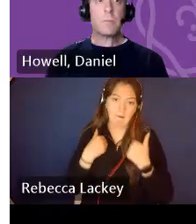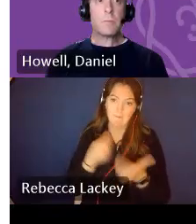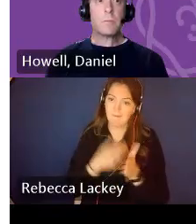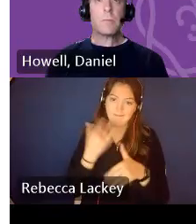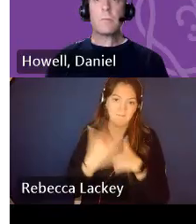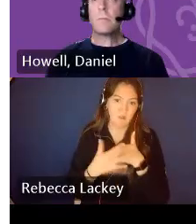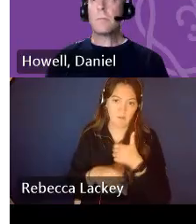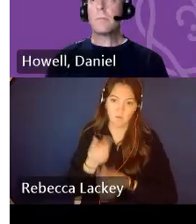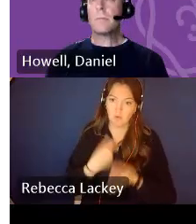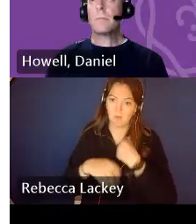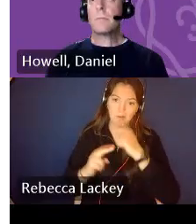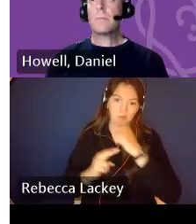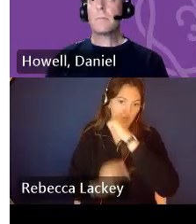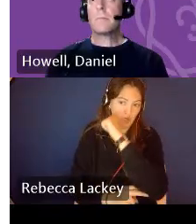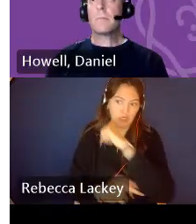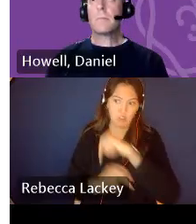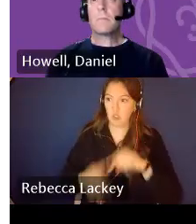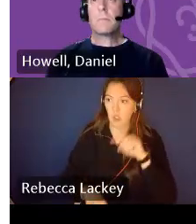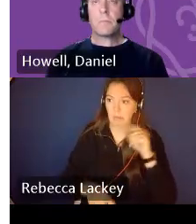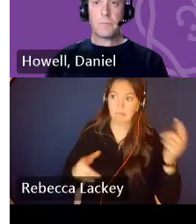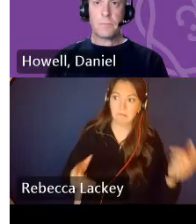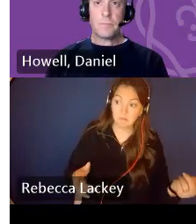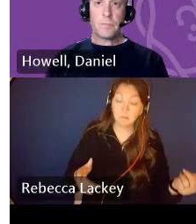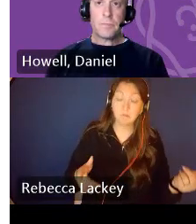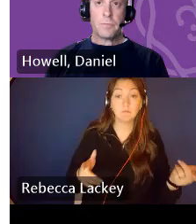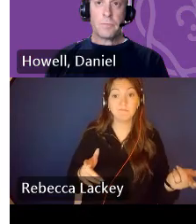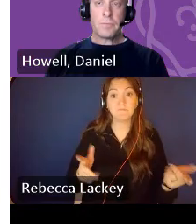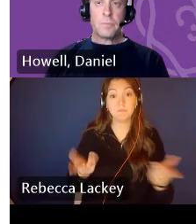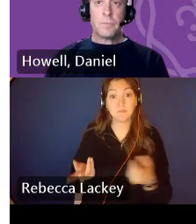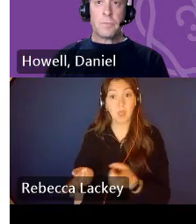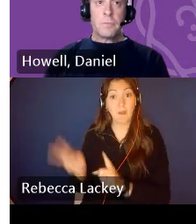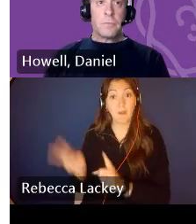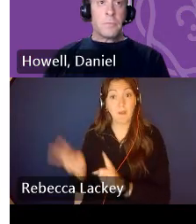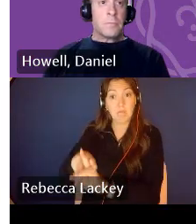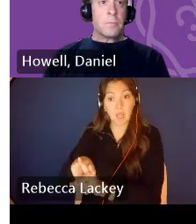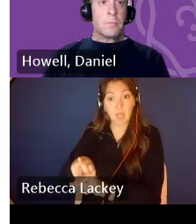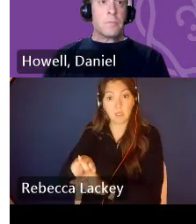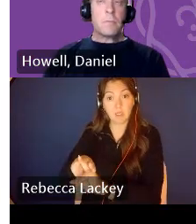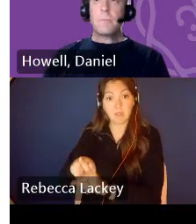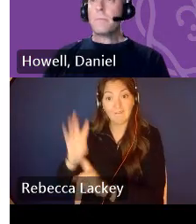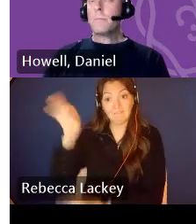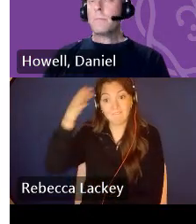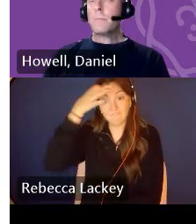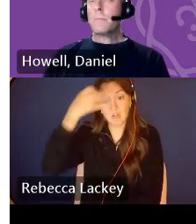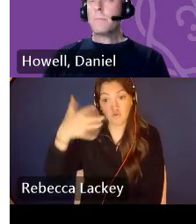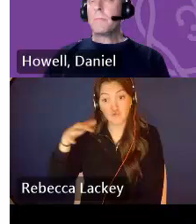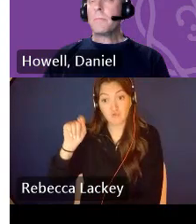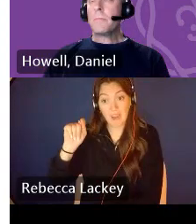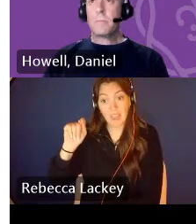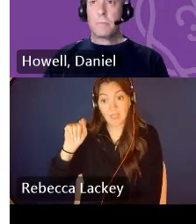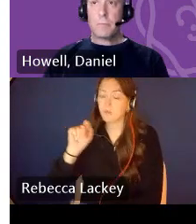replace a bridge like this. So, by by applying for a federal grant and it's a competitive